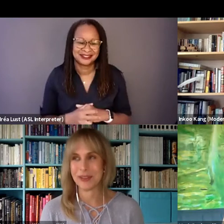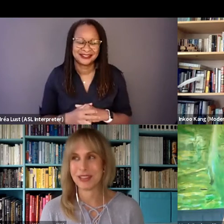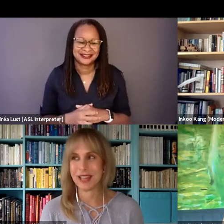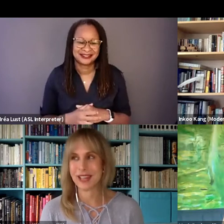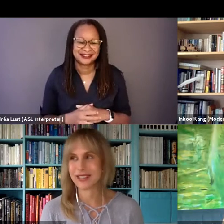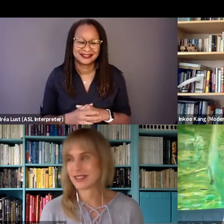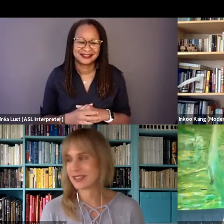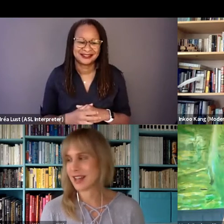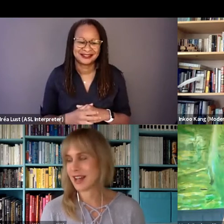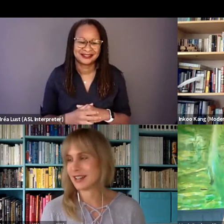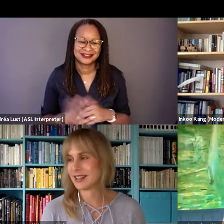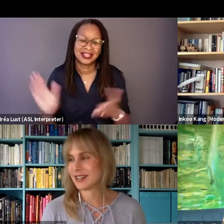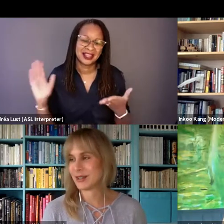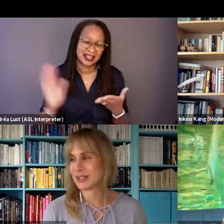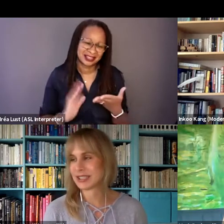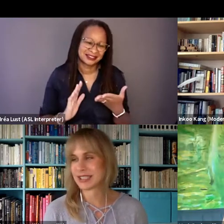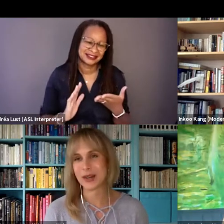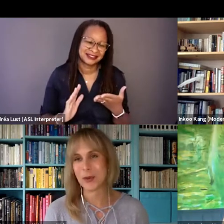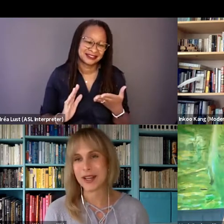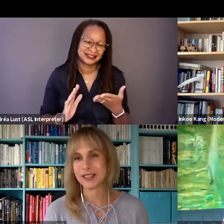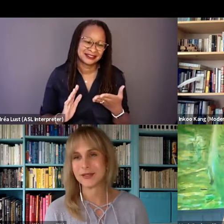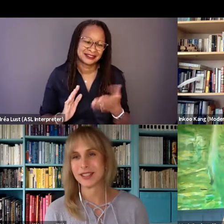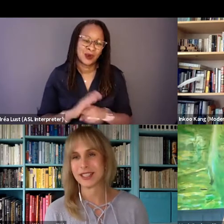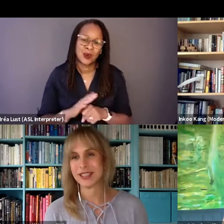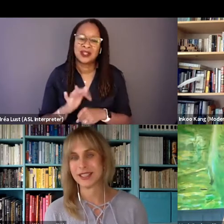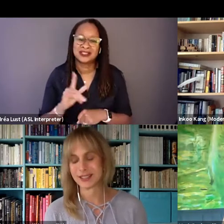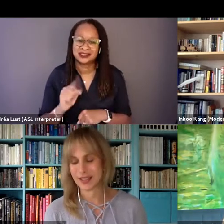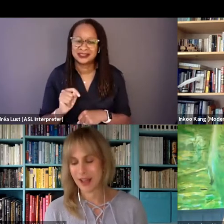less holistic ways of seeing Liz.